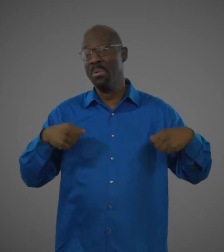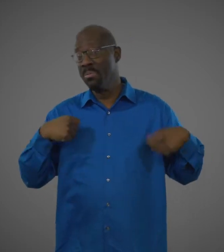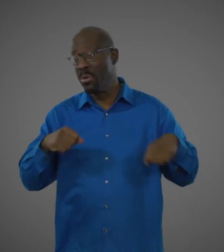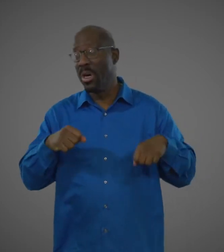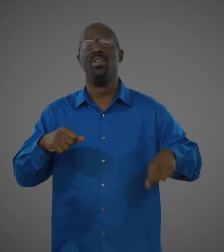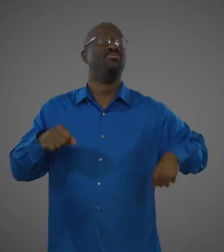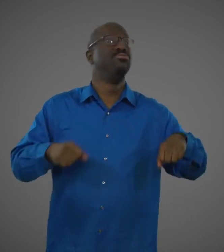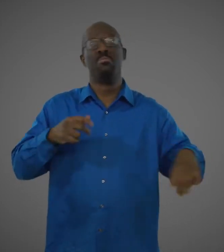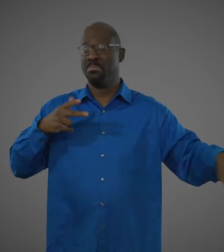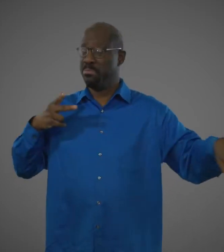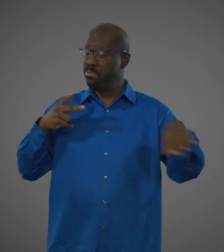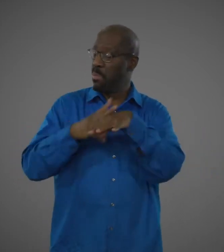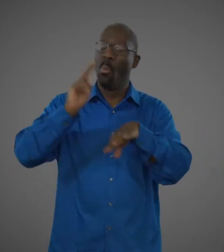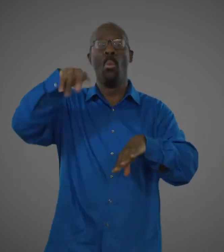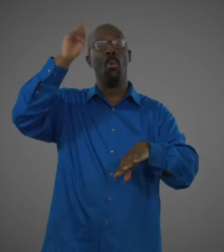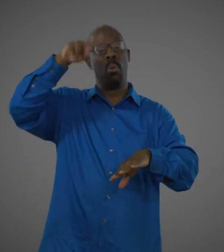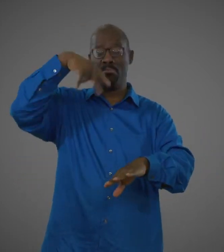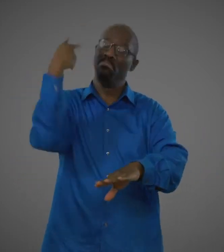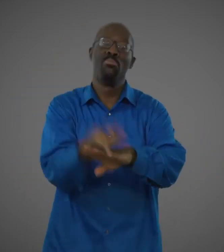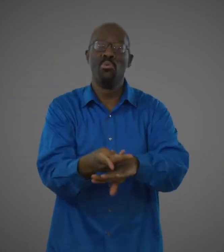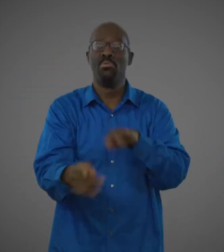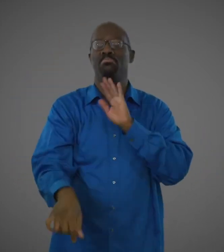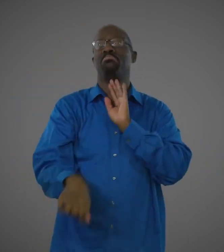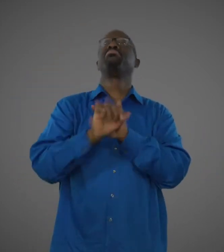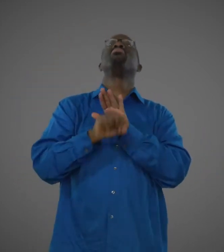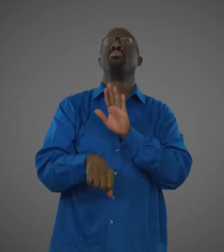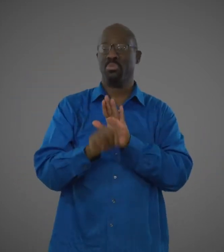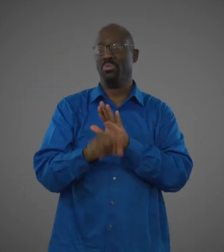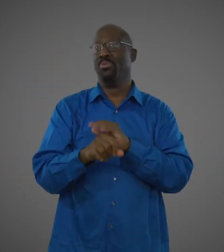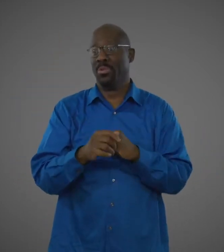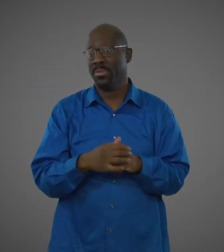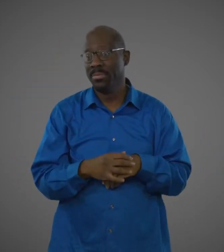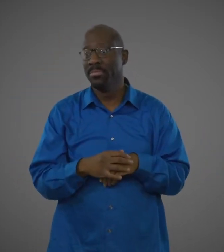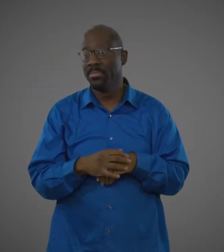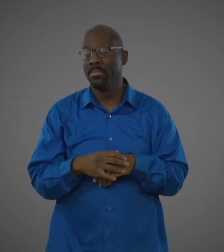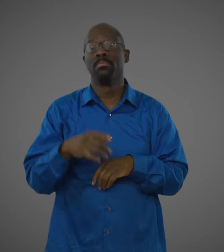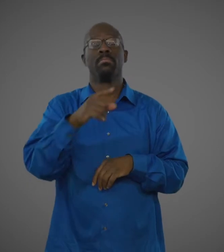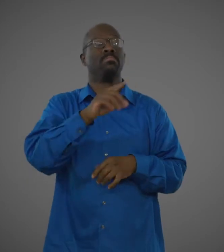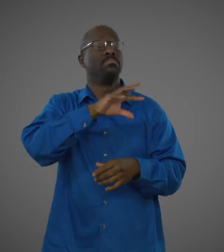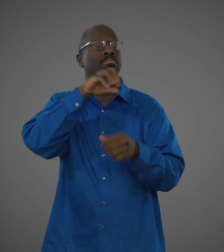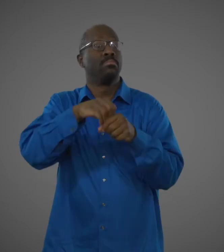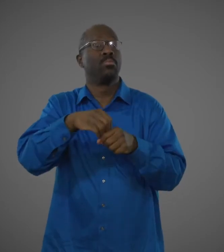Injuries also occur from being thrown from a bicycle or motorcycle and hitting your head on the ground.